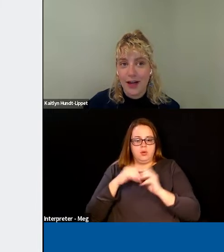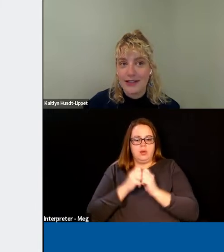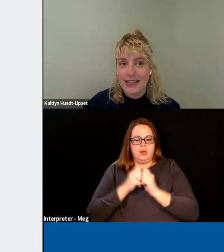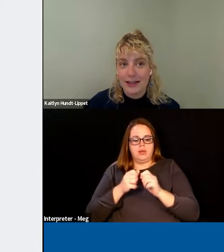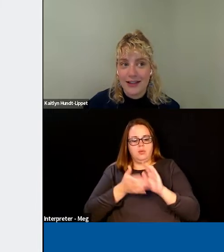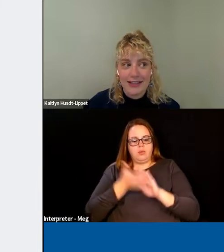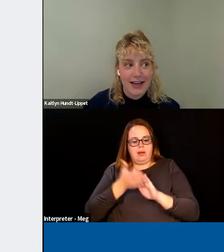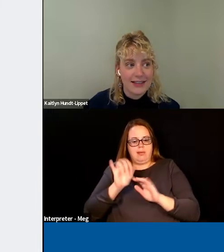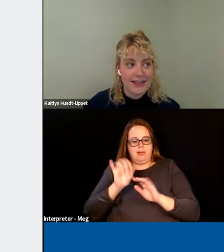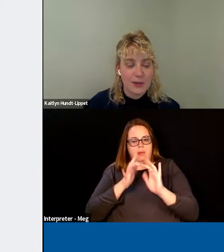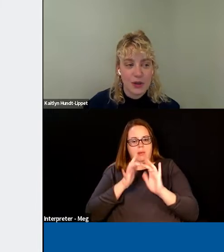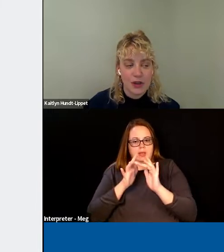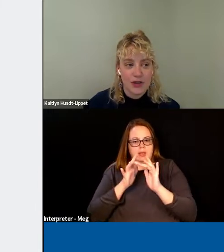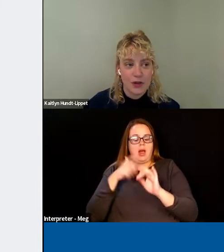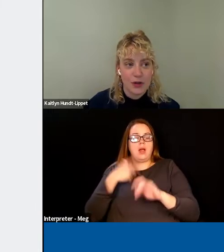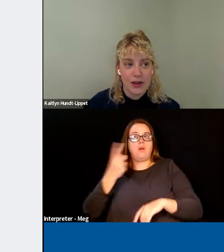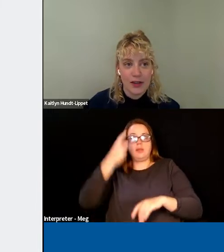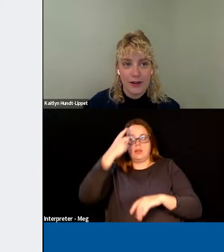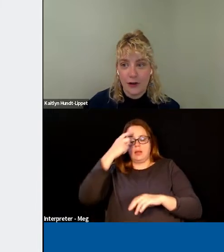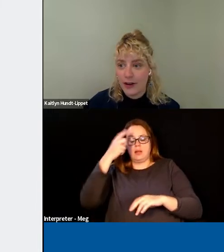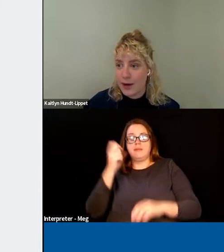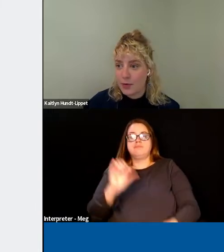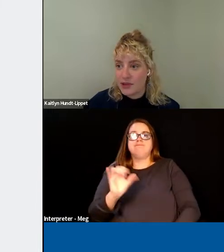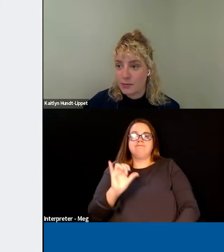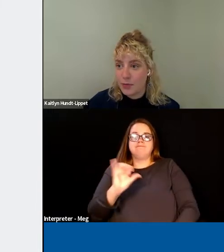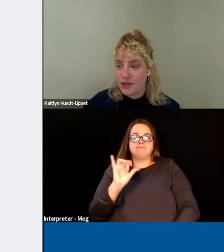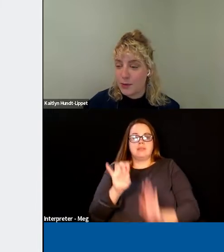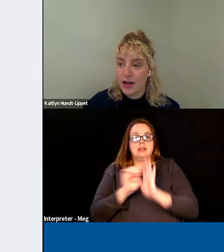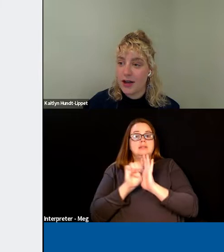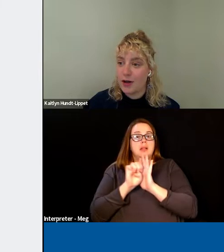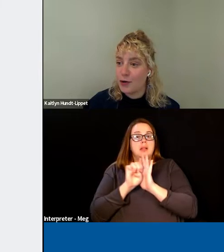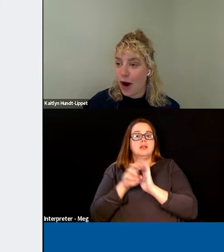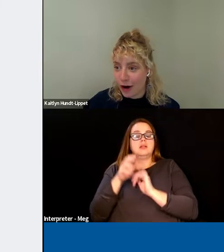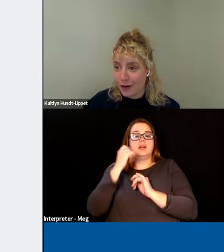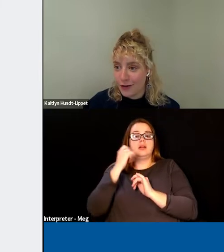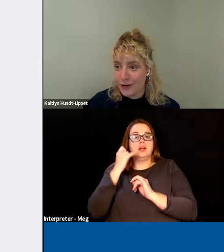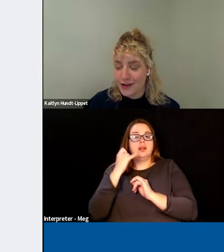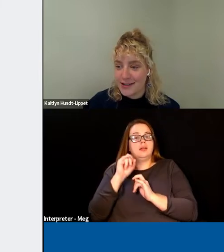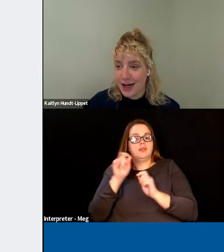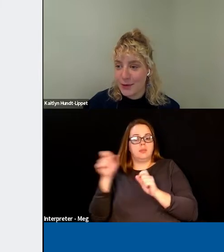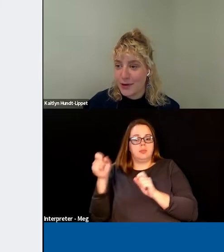I always think of this as similar to, if you were to get, put someone in a new car for the first time,